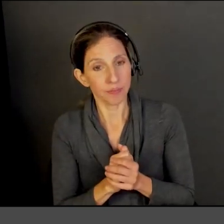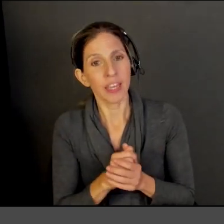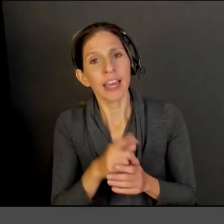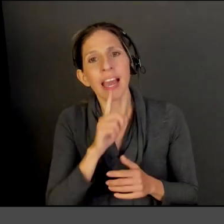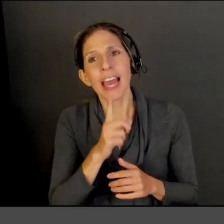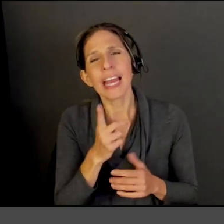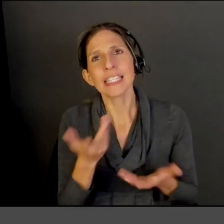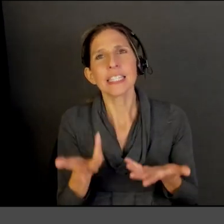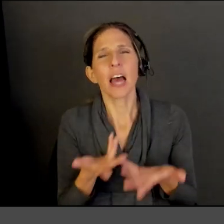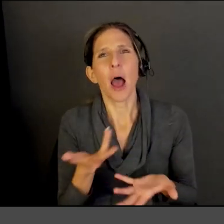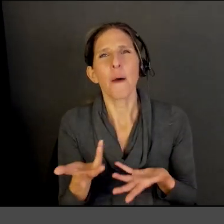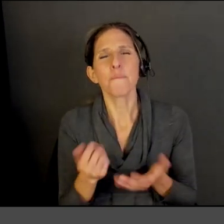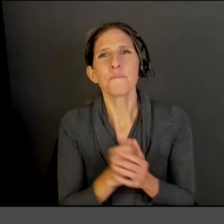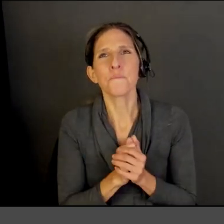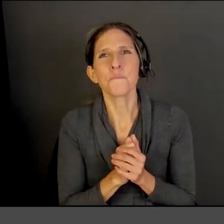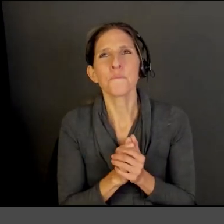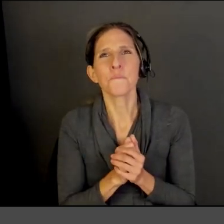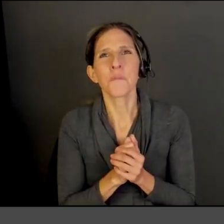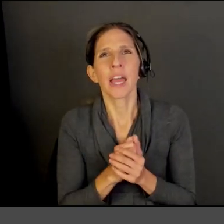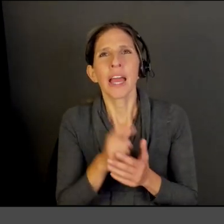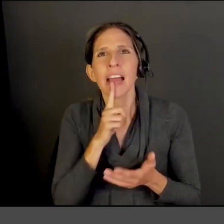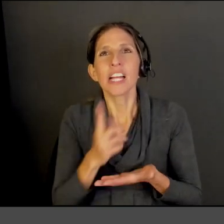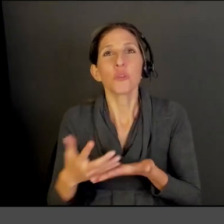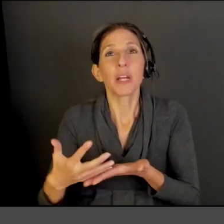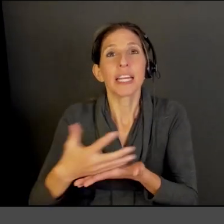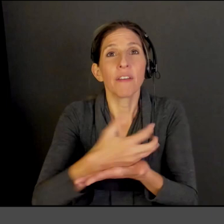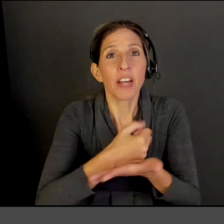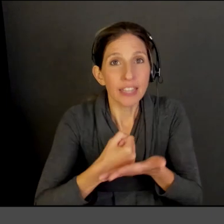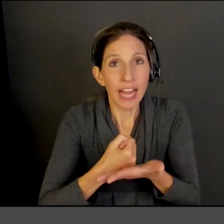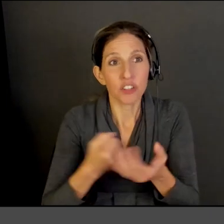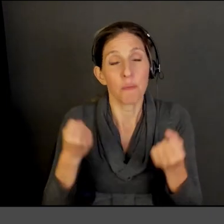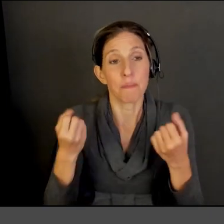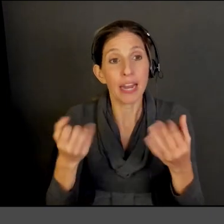A COLLECTION OF SO MANY VOICES, YOU KNOW, SO MANY PEOPLE'S.